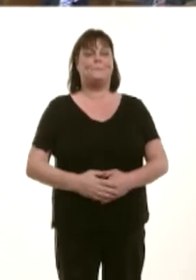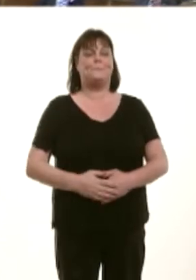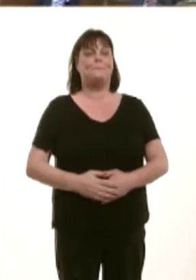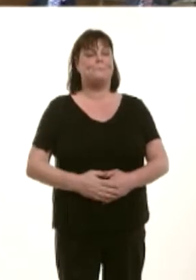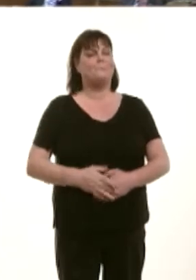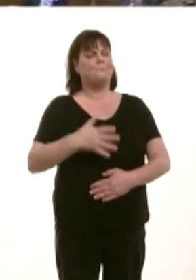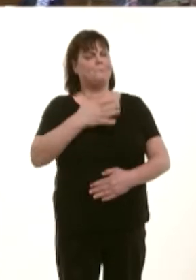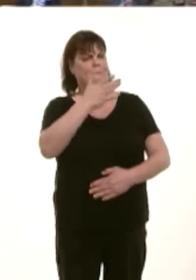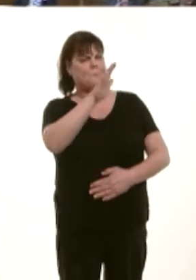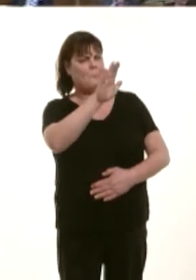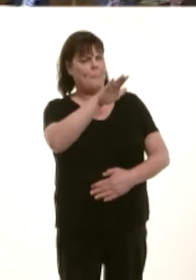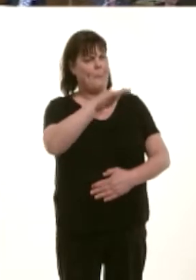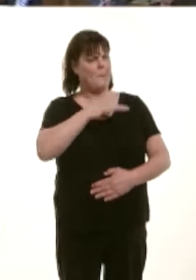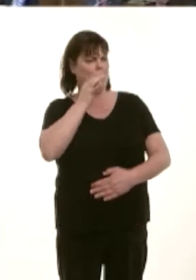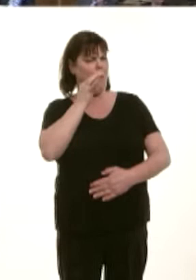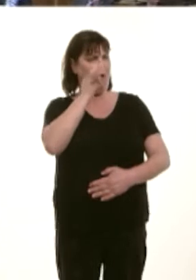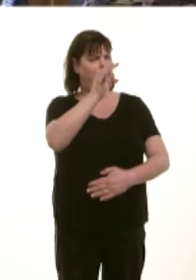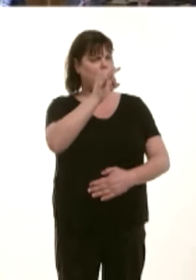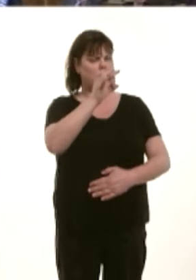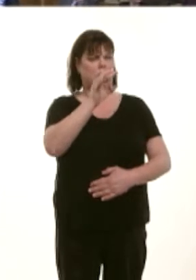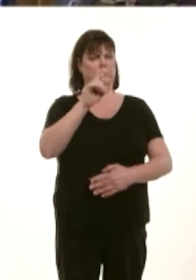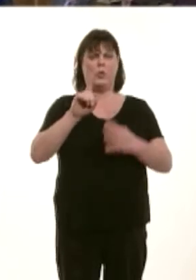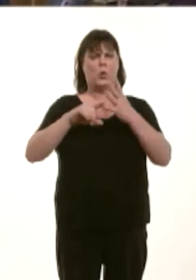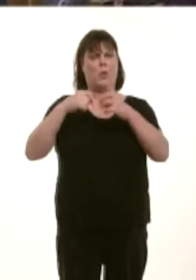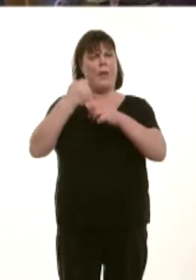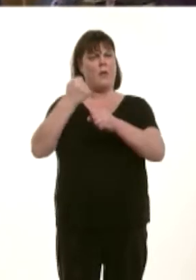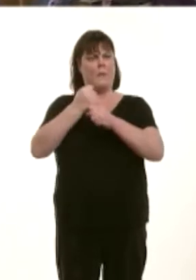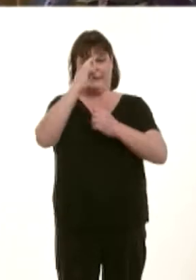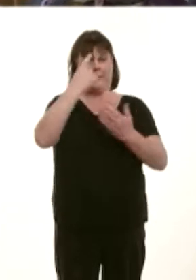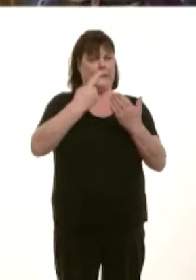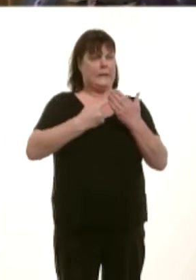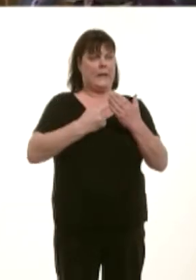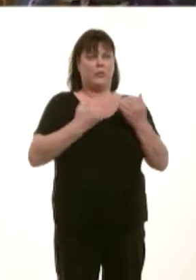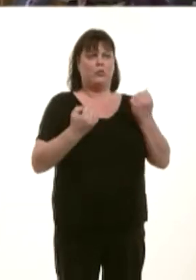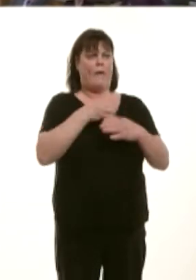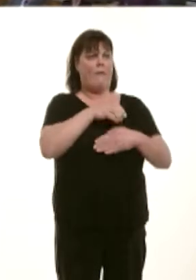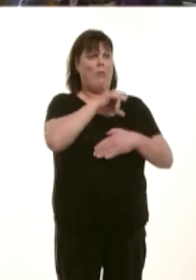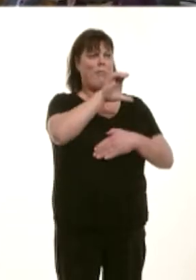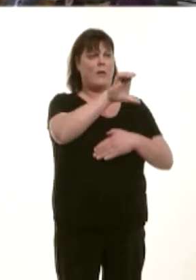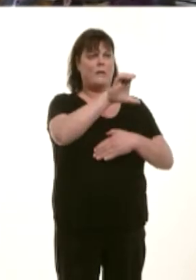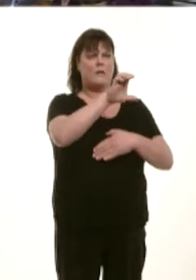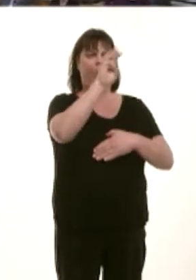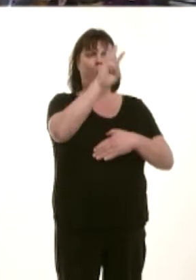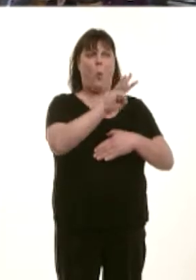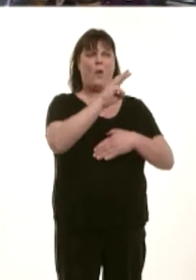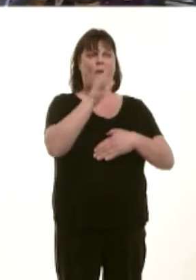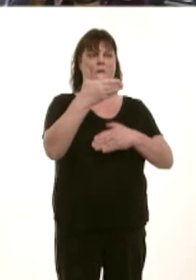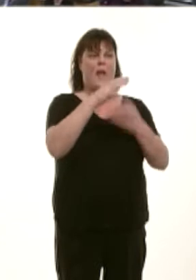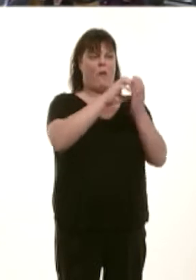What discussions has the First Minister had with the UK Government regarding introducing the UK flag rather than the Welsh flag on driving licences?